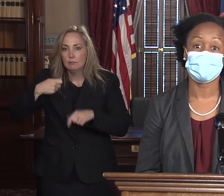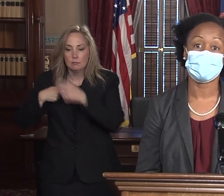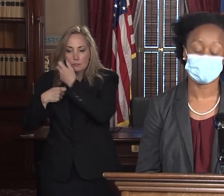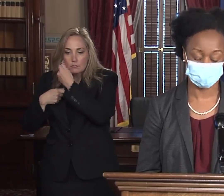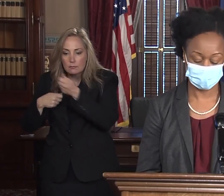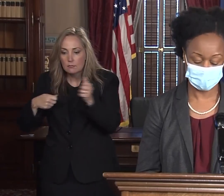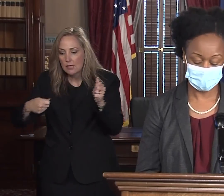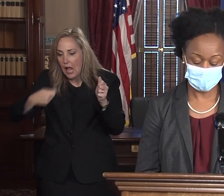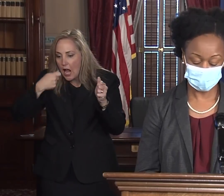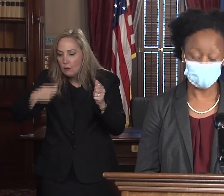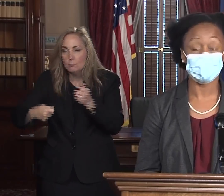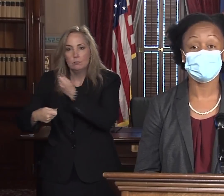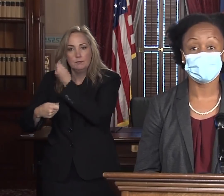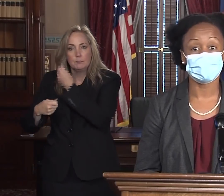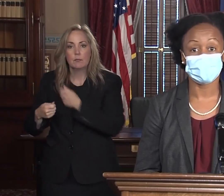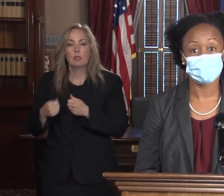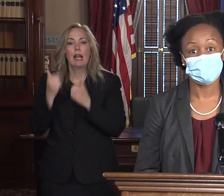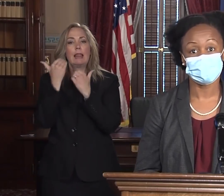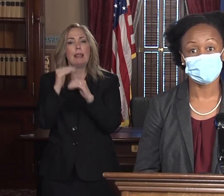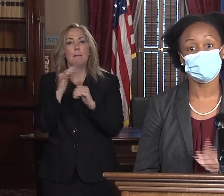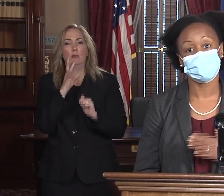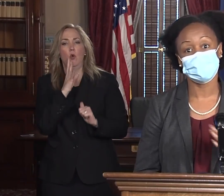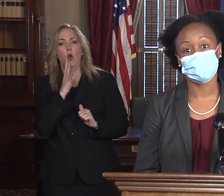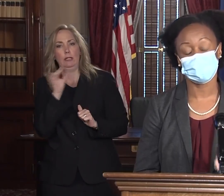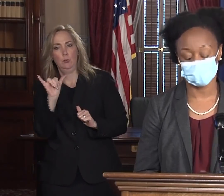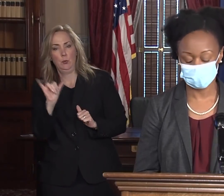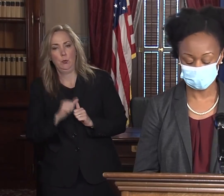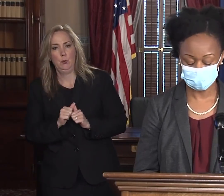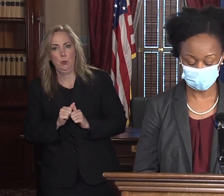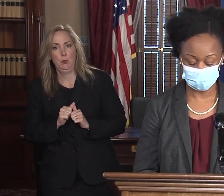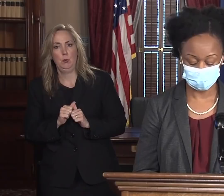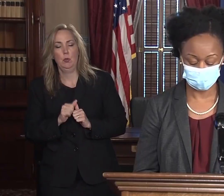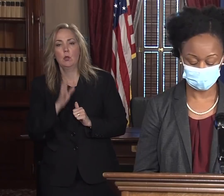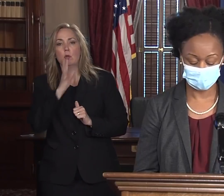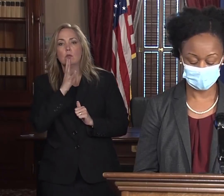IF YOU CHOOSE TO DINE INDOORS